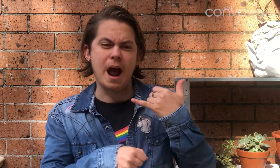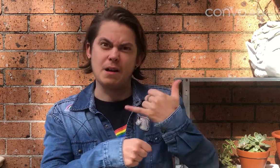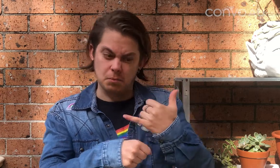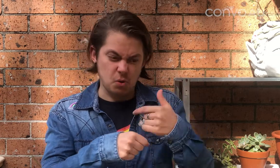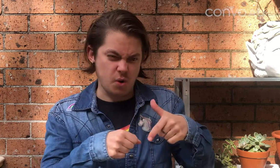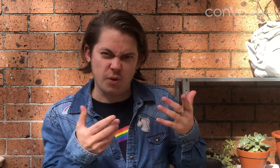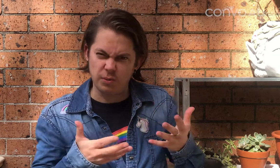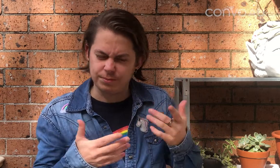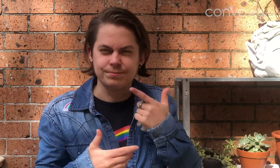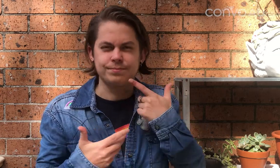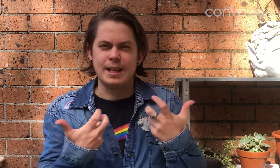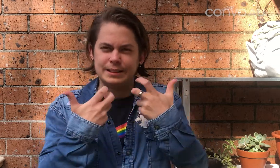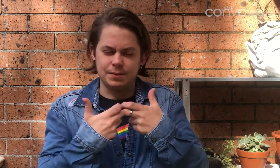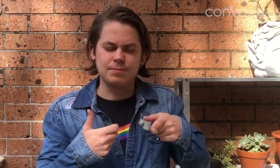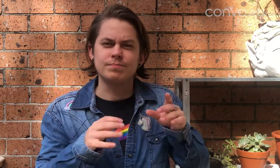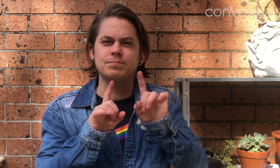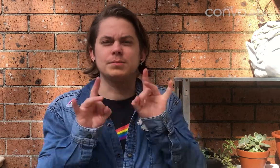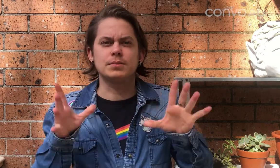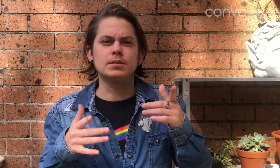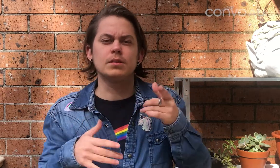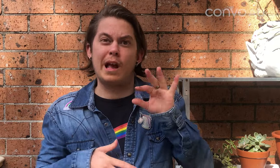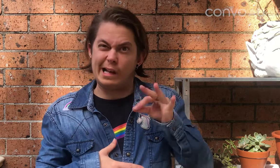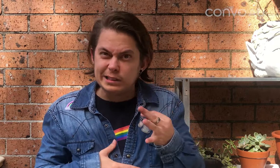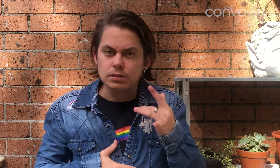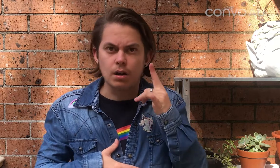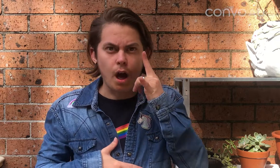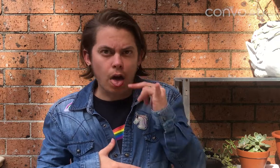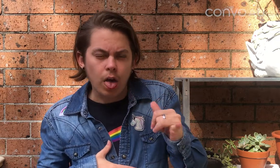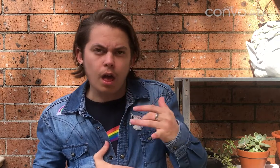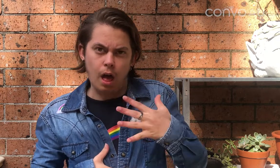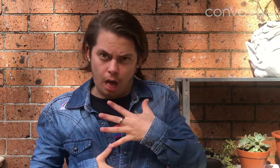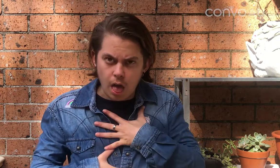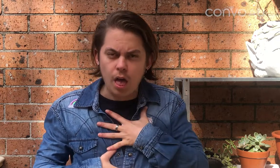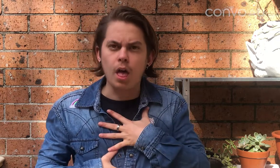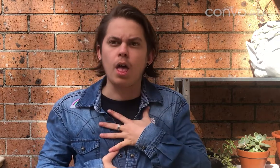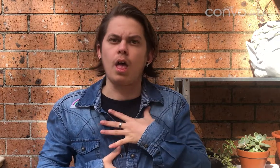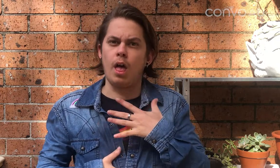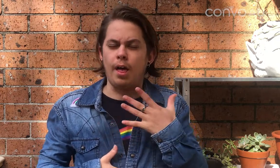I give you an example: ‘yes’ but with surprise or ‘never saw' or the one who learns something with surprise/stupefaction.